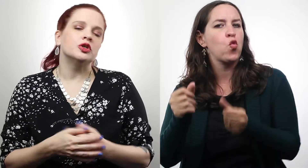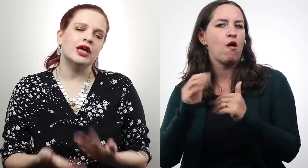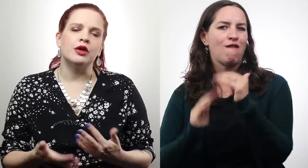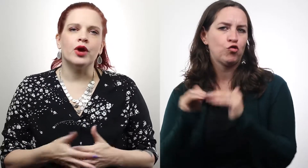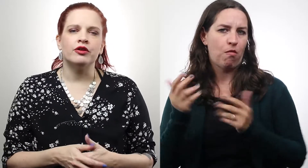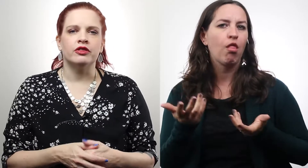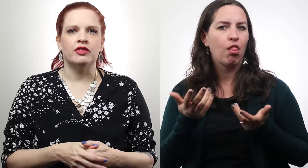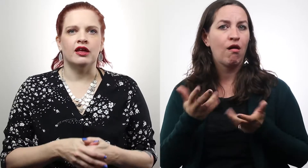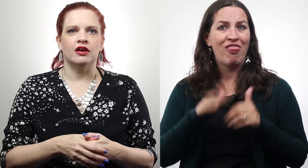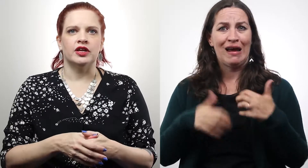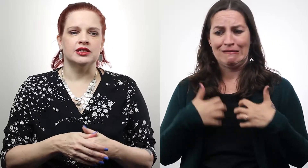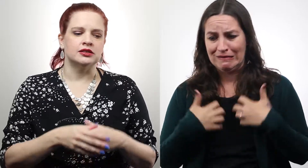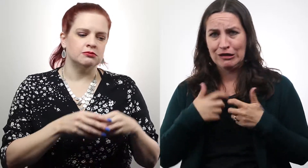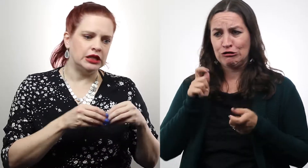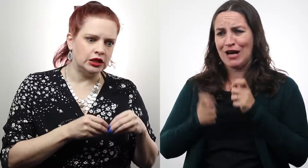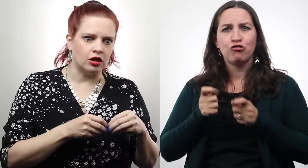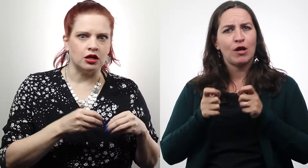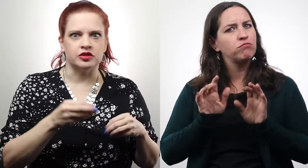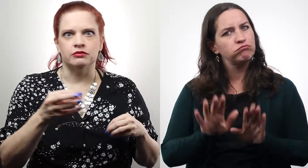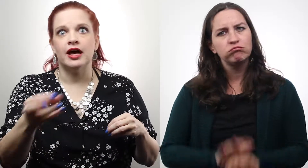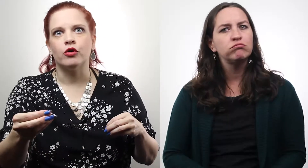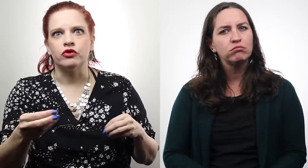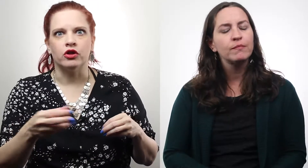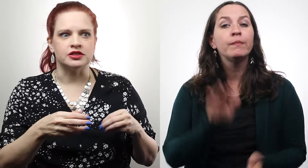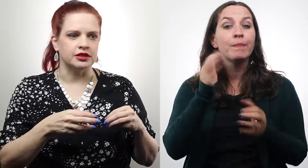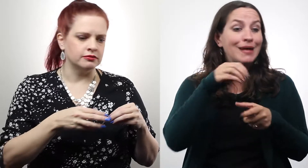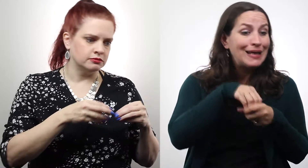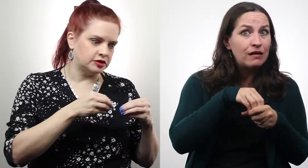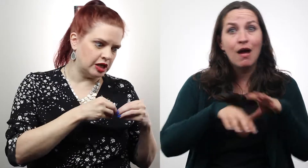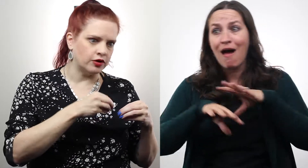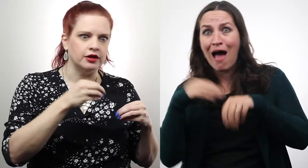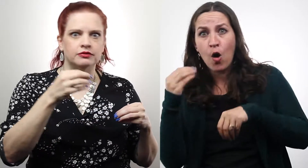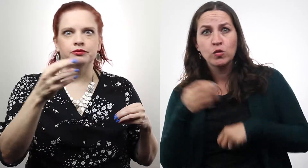So, again, rather than thinking of it as in the closet, out of the closet, secret,